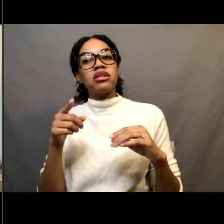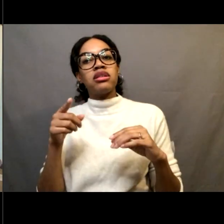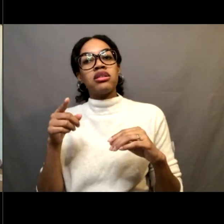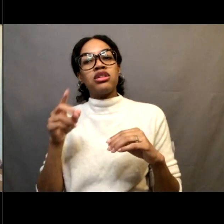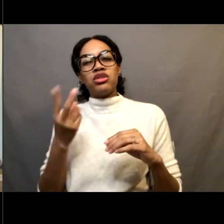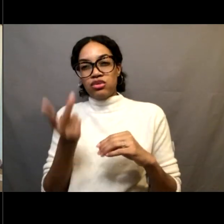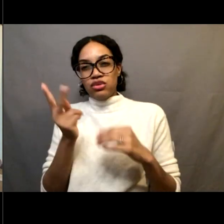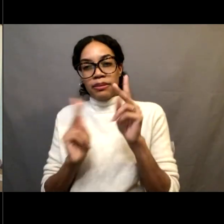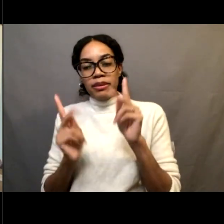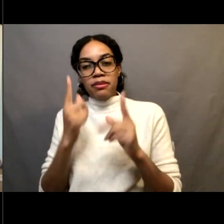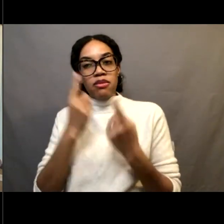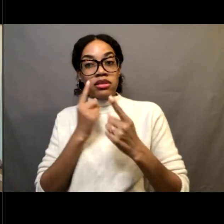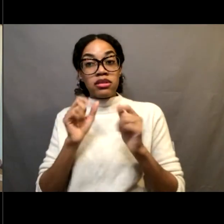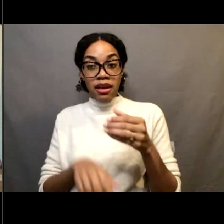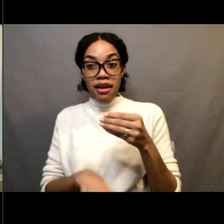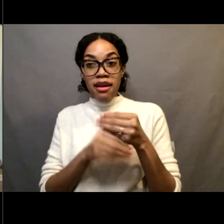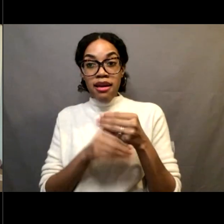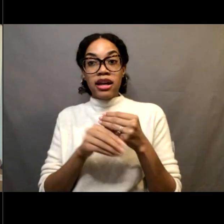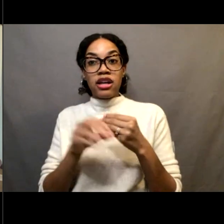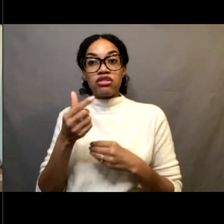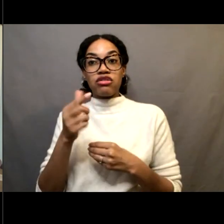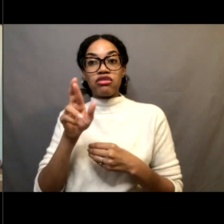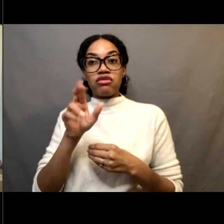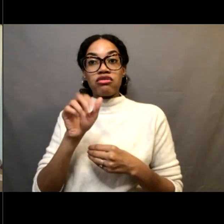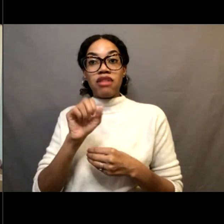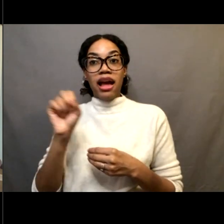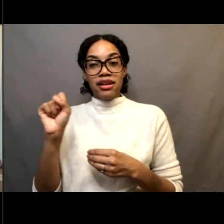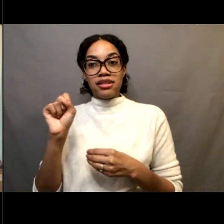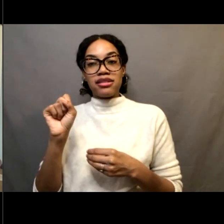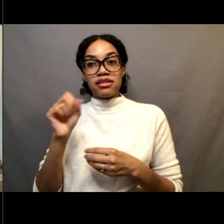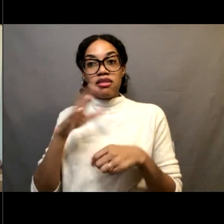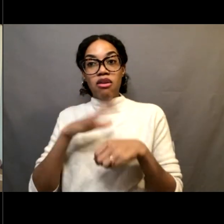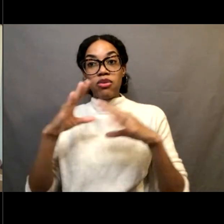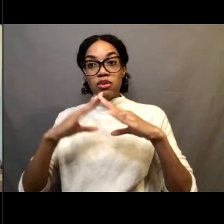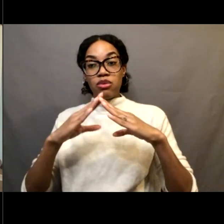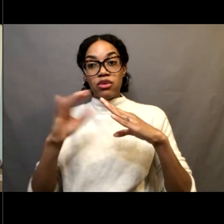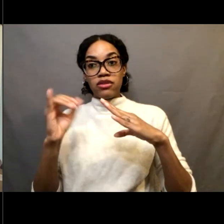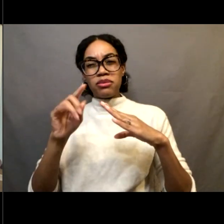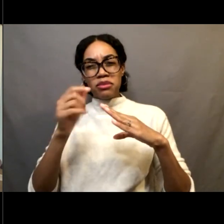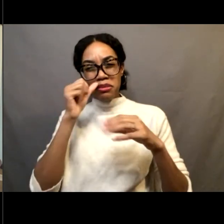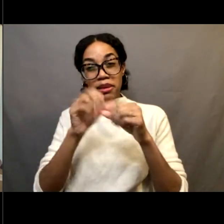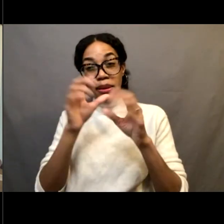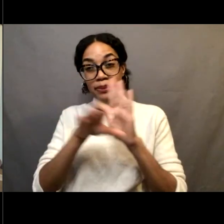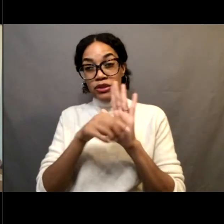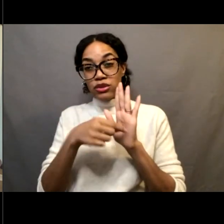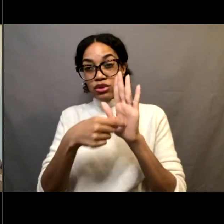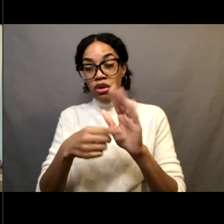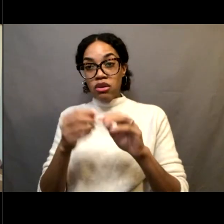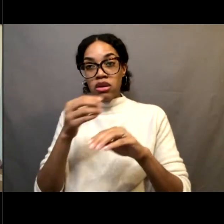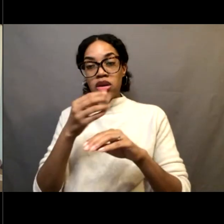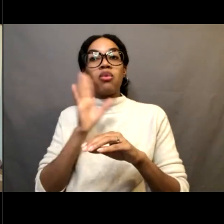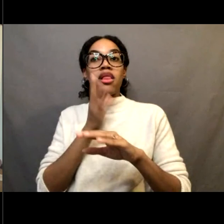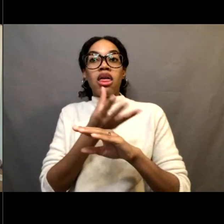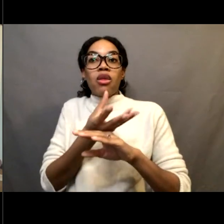could you put grass on the roof like that picture you showed would that help to absorb the water? That's a funny thing.